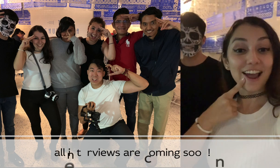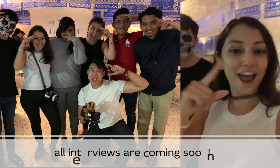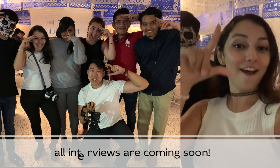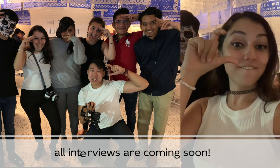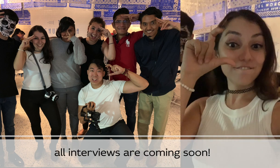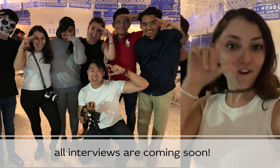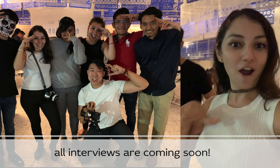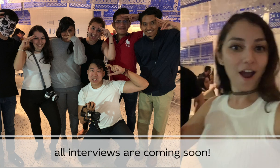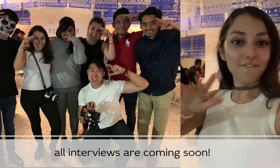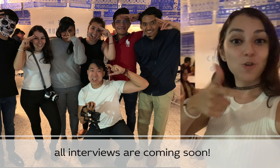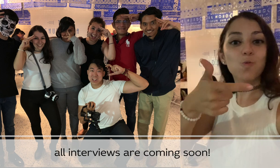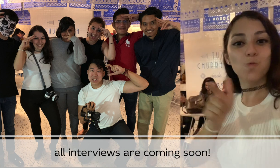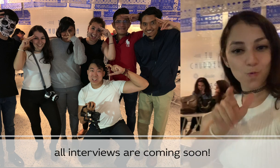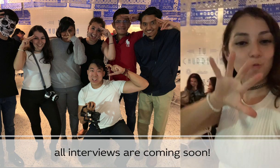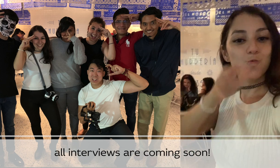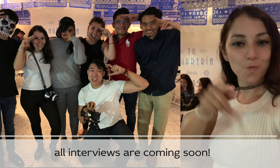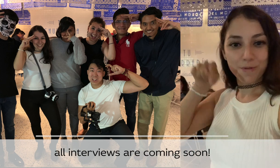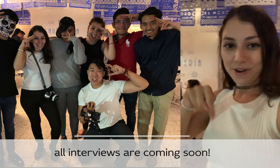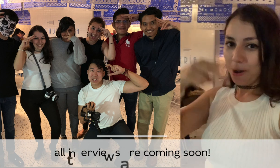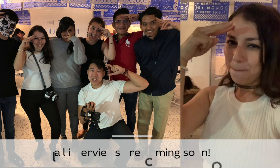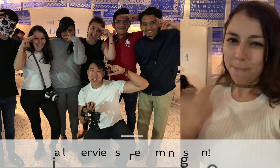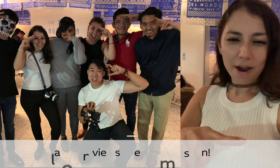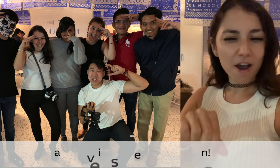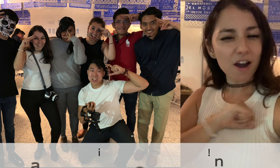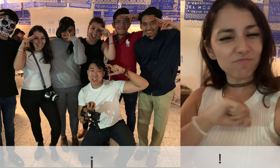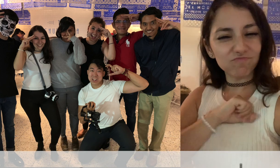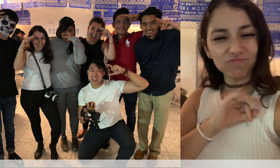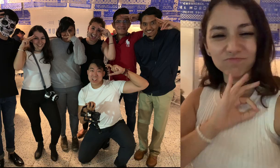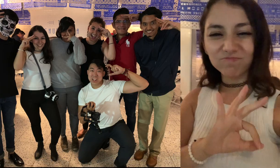A group of Deaf photographers right here in Mexico! Represent!